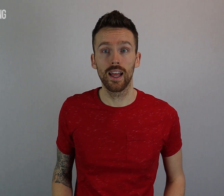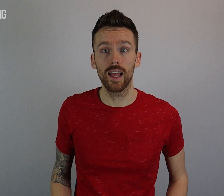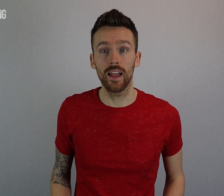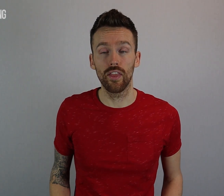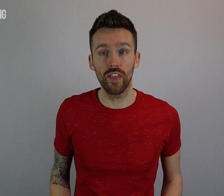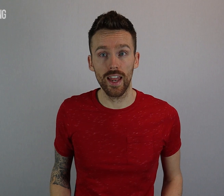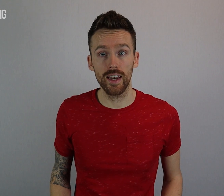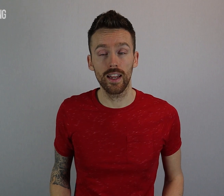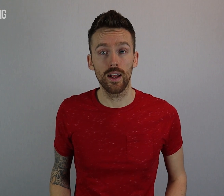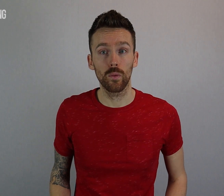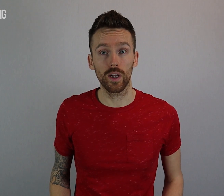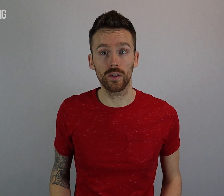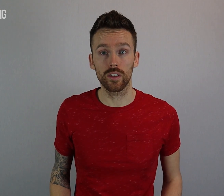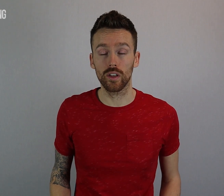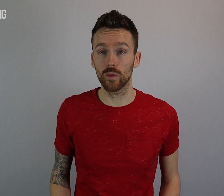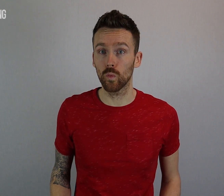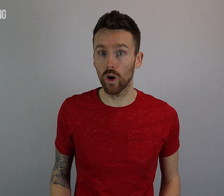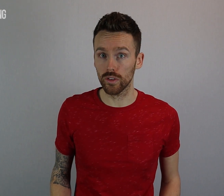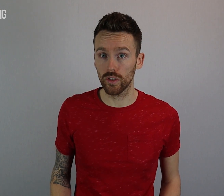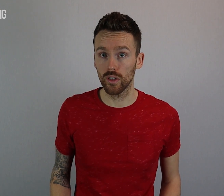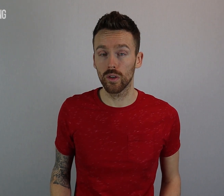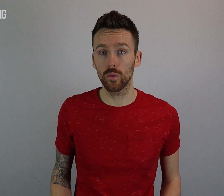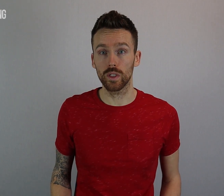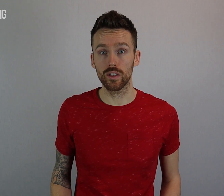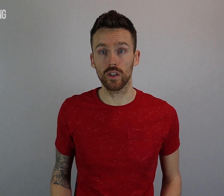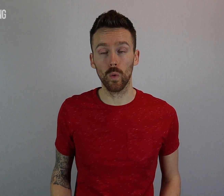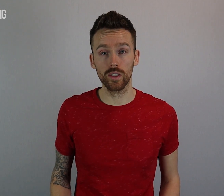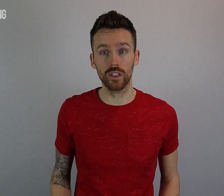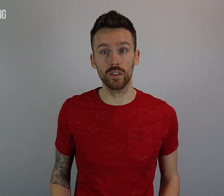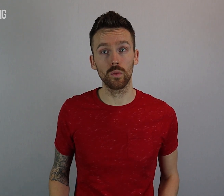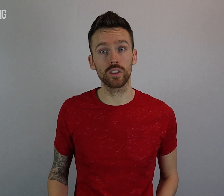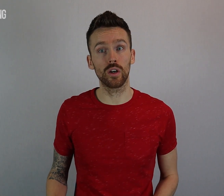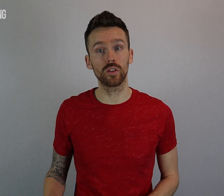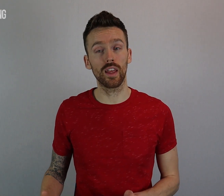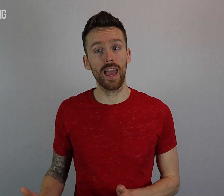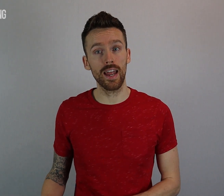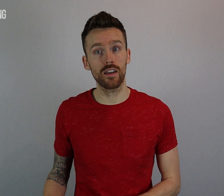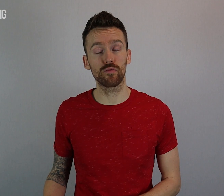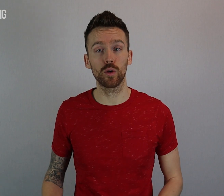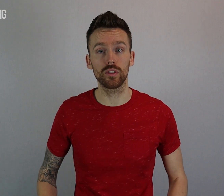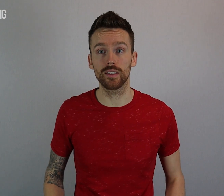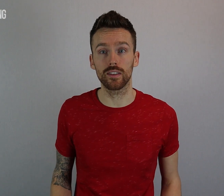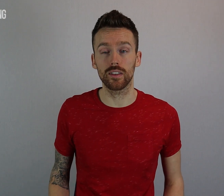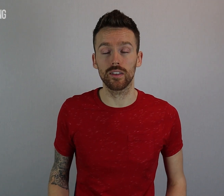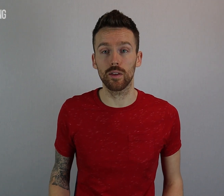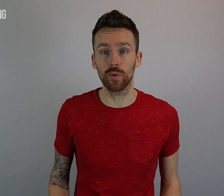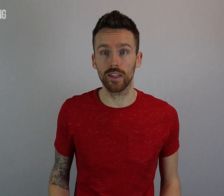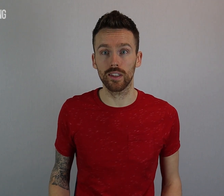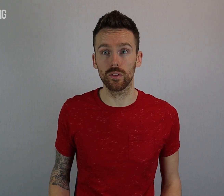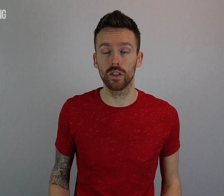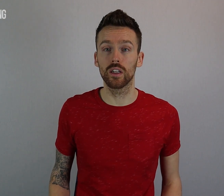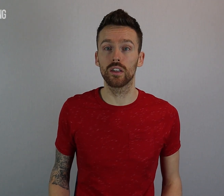And then we're going to sign "what" which is the question, which goes at the end of most sentences in BSL.